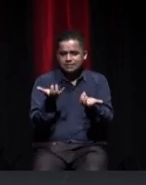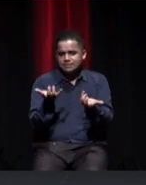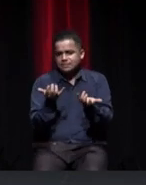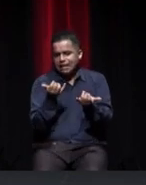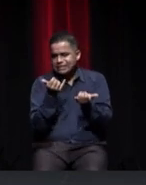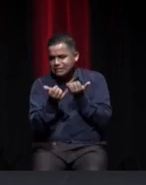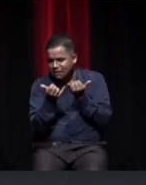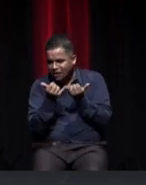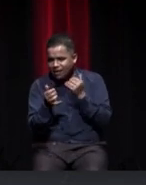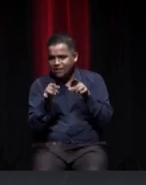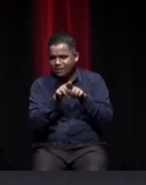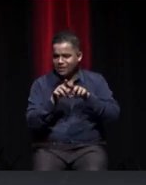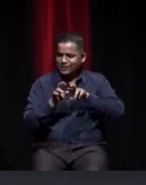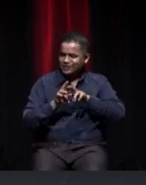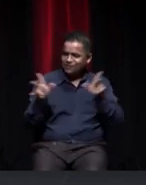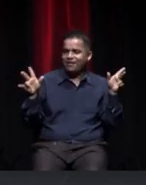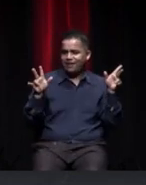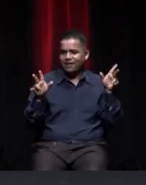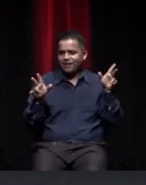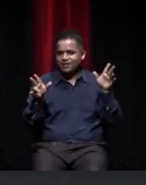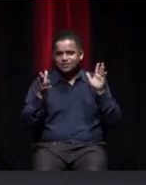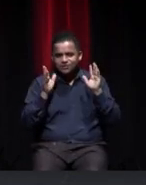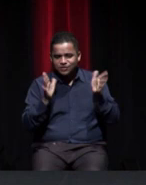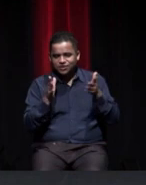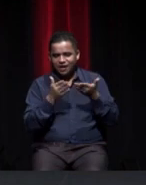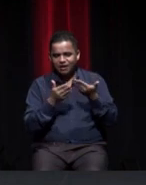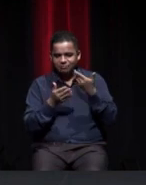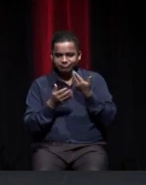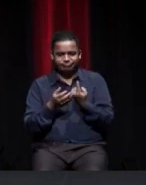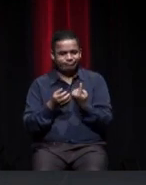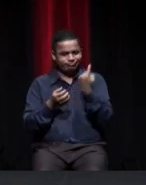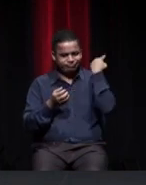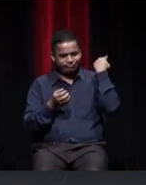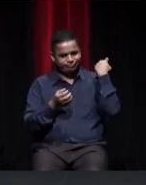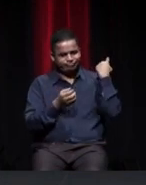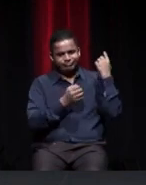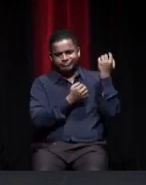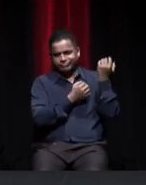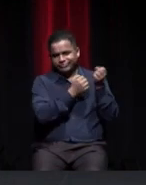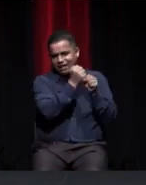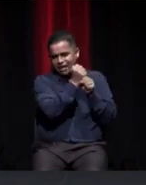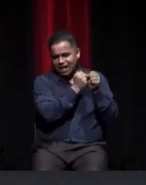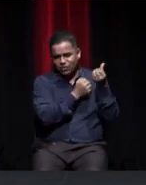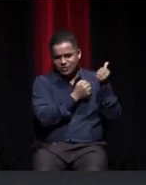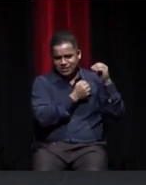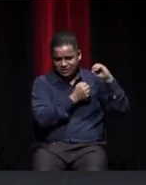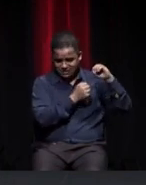at the same time, different from the one we saw start in the 1960s, in the last century.